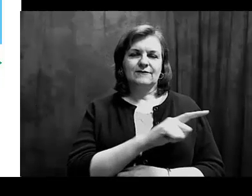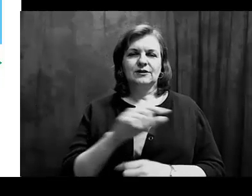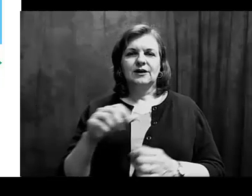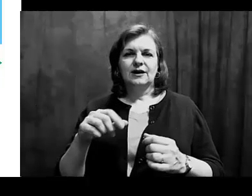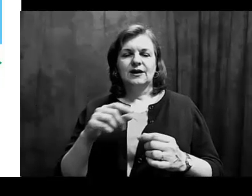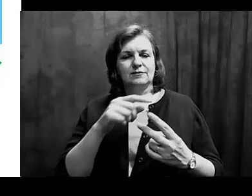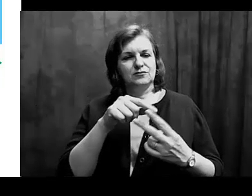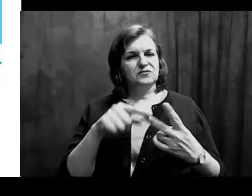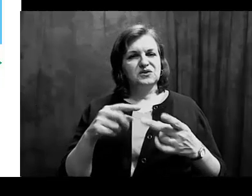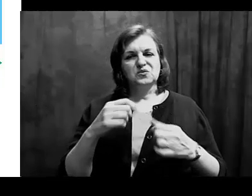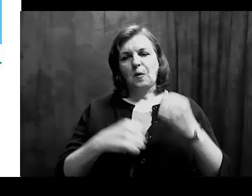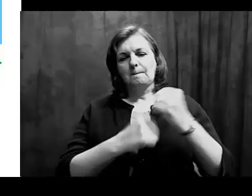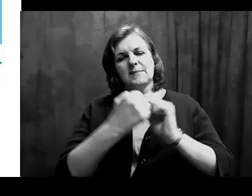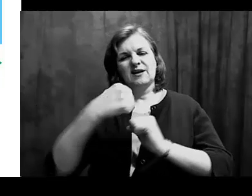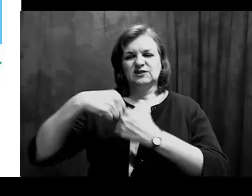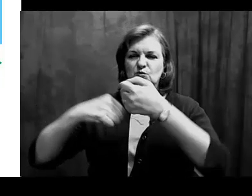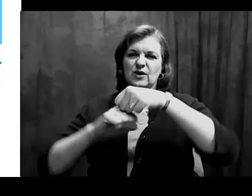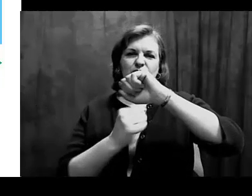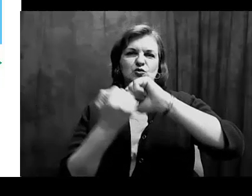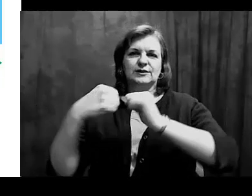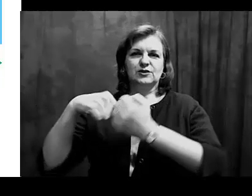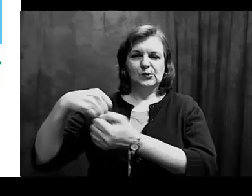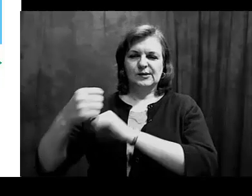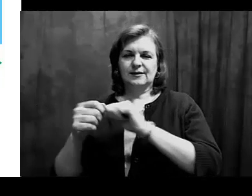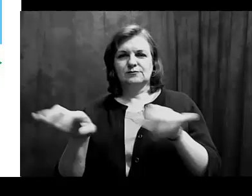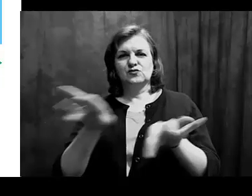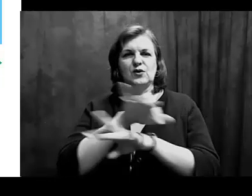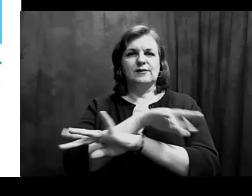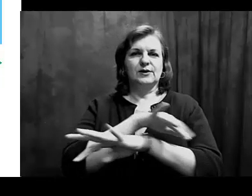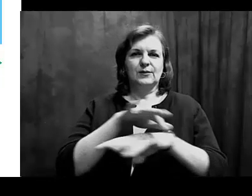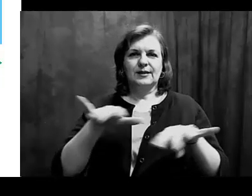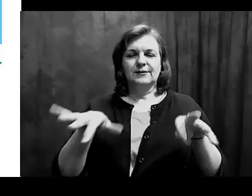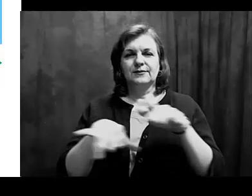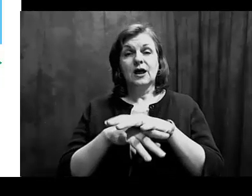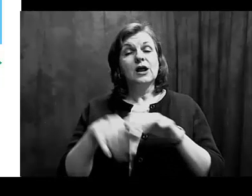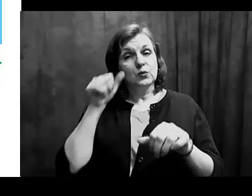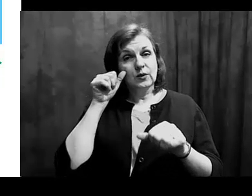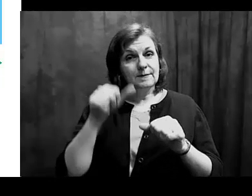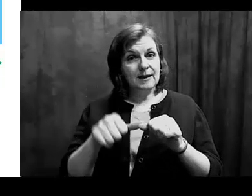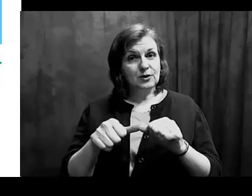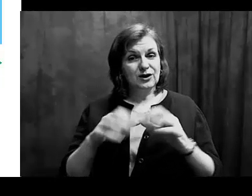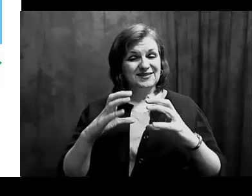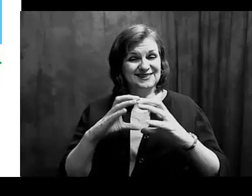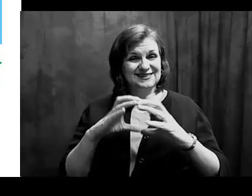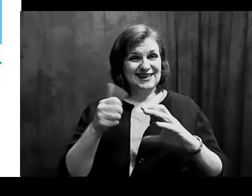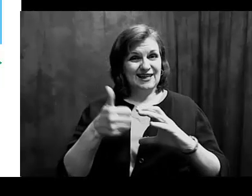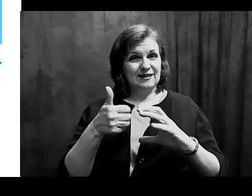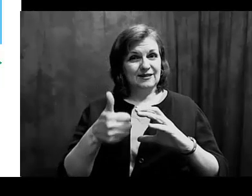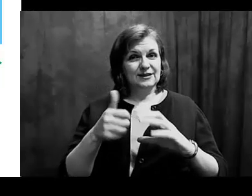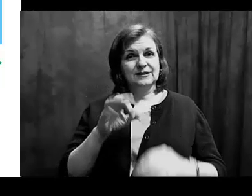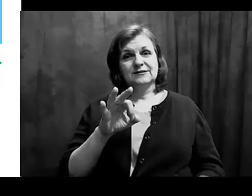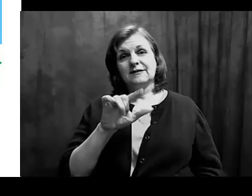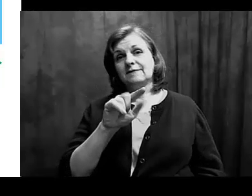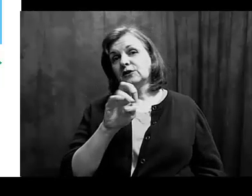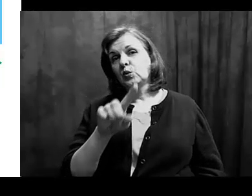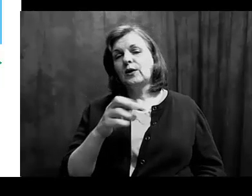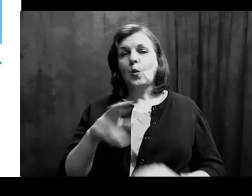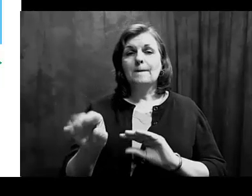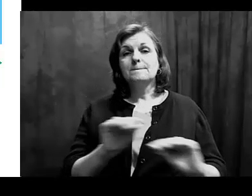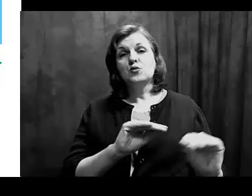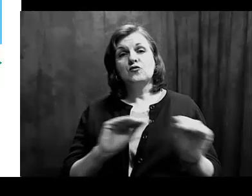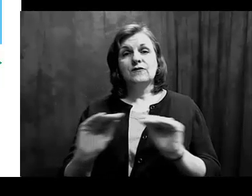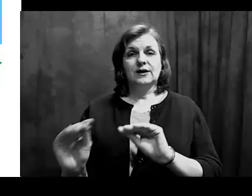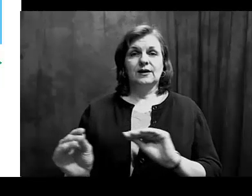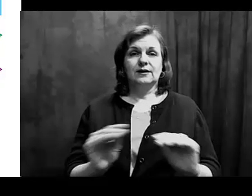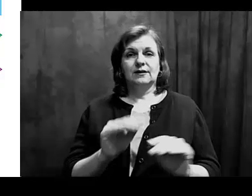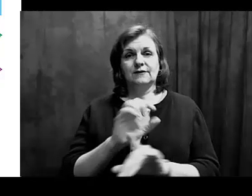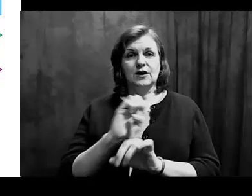now in a natural biological system this is going to be relatively hard to maintain but they're going to try really really hard to do it